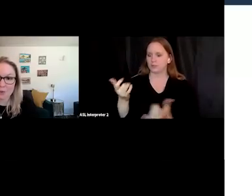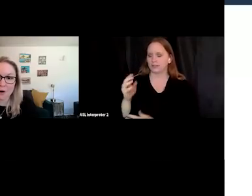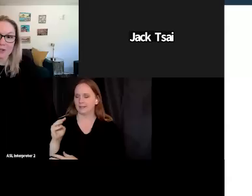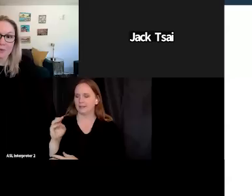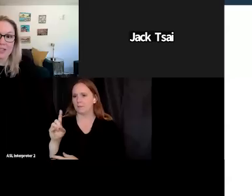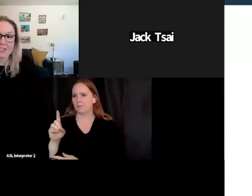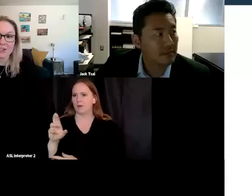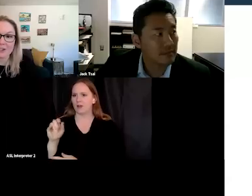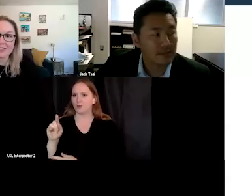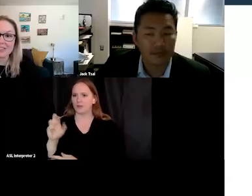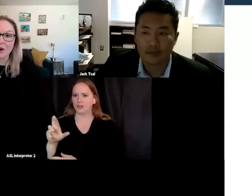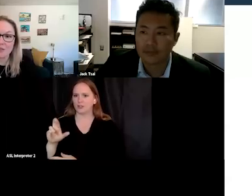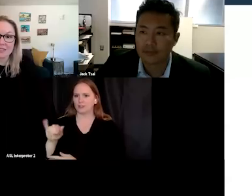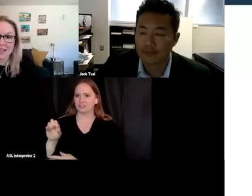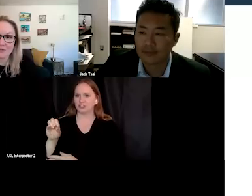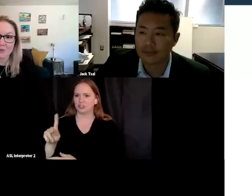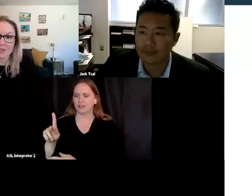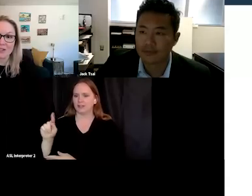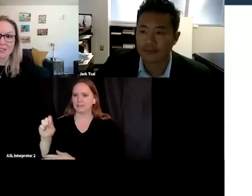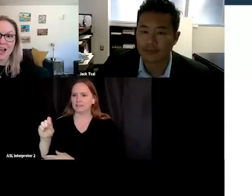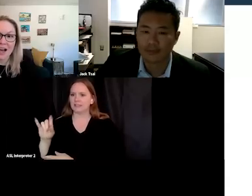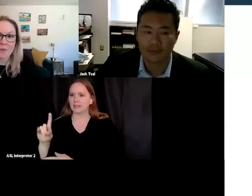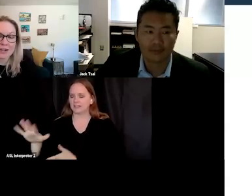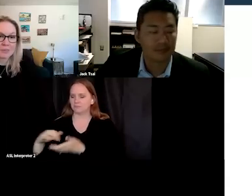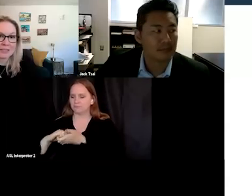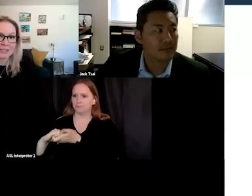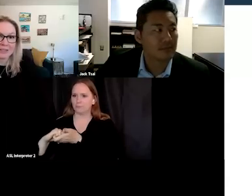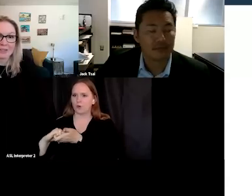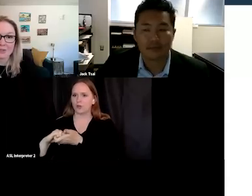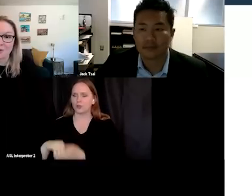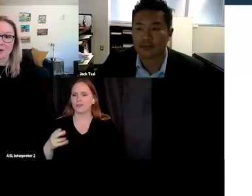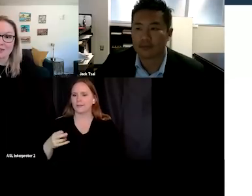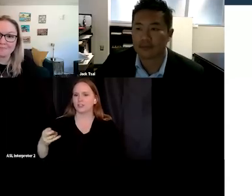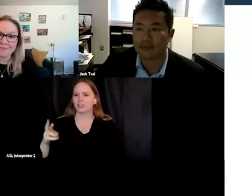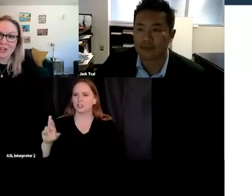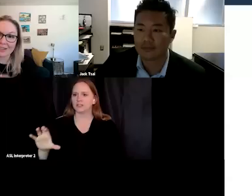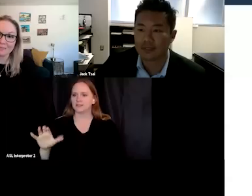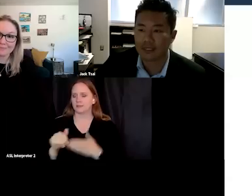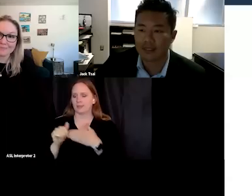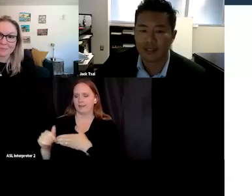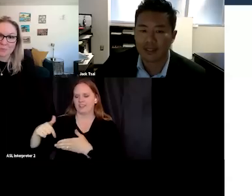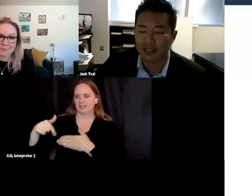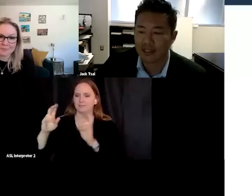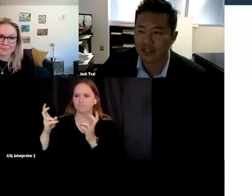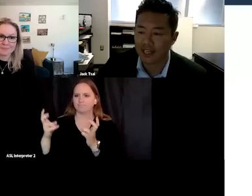who's been a partner with HHRC over the last few years and has been leading this great work. Jack.